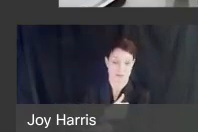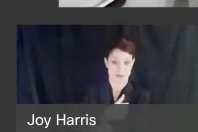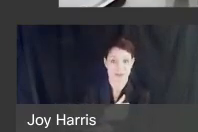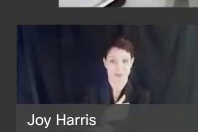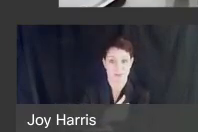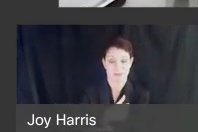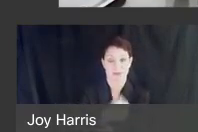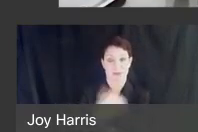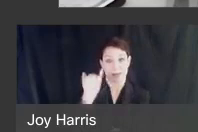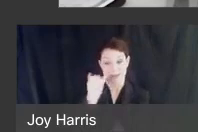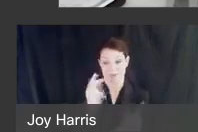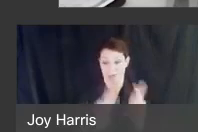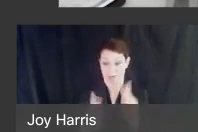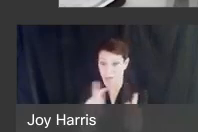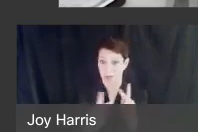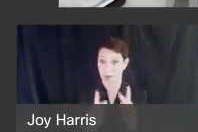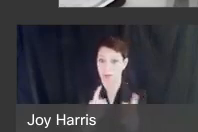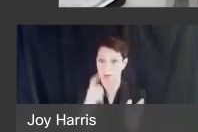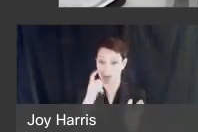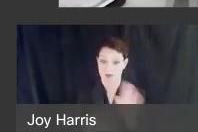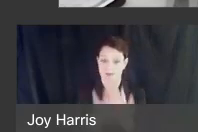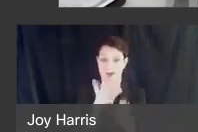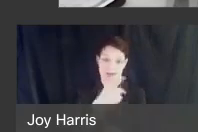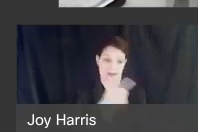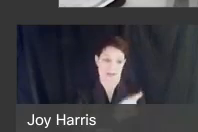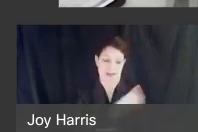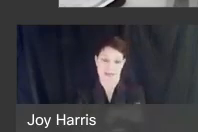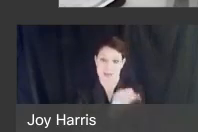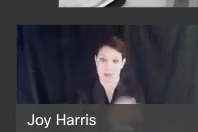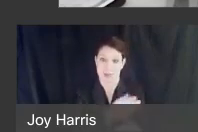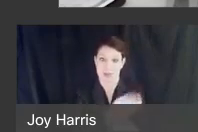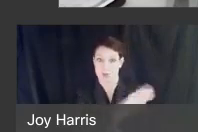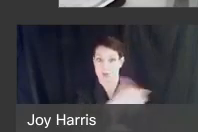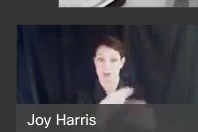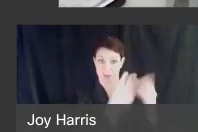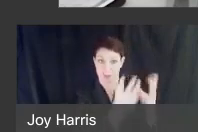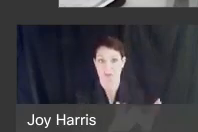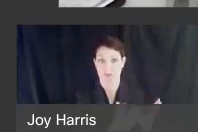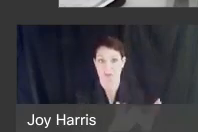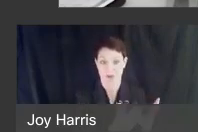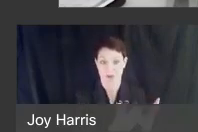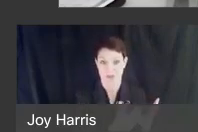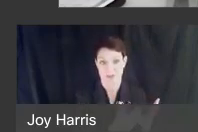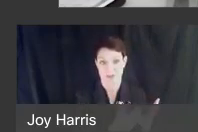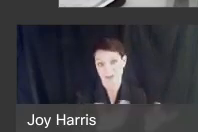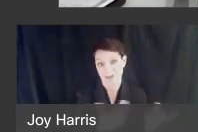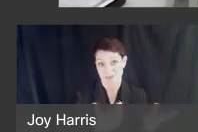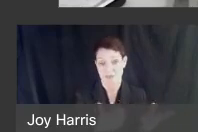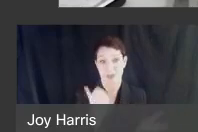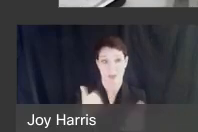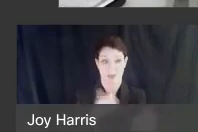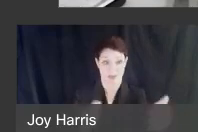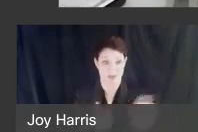are to find vaccine appointments through other providers that are providing vaccine. [Reporter] Thanks.